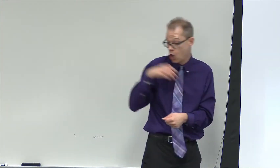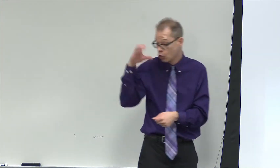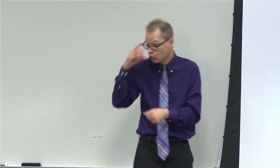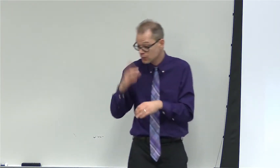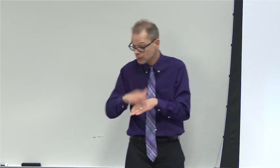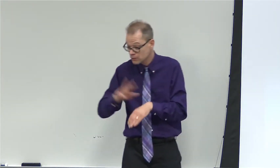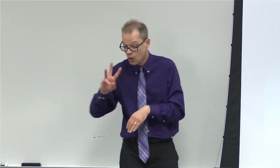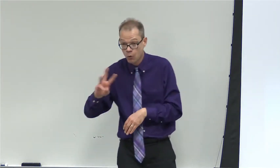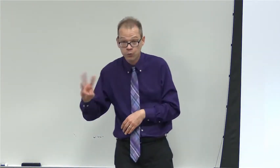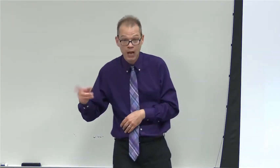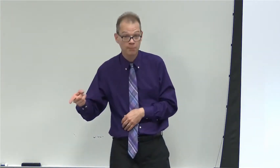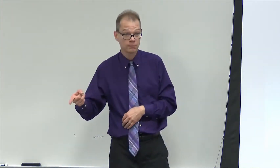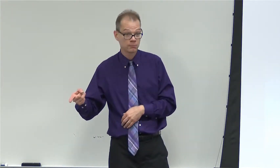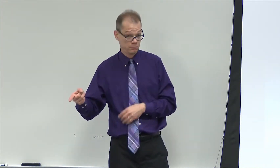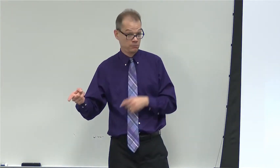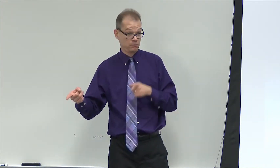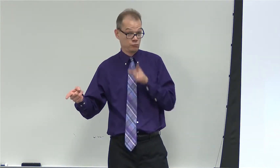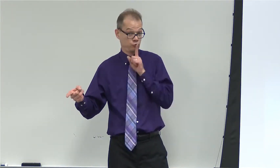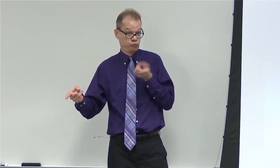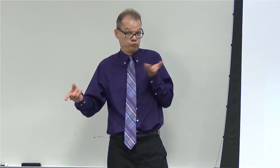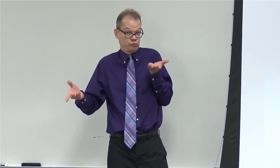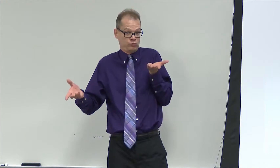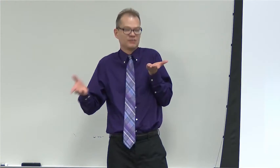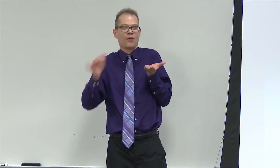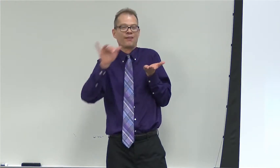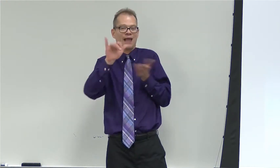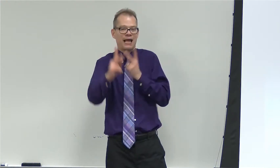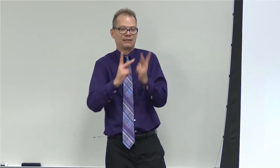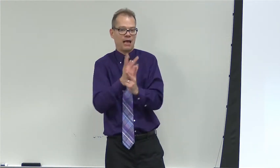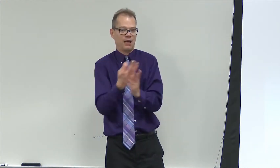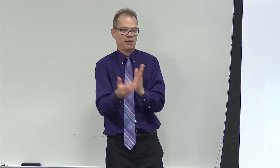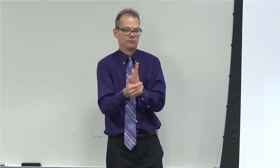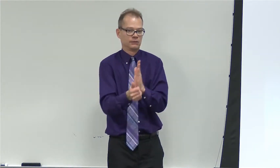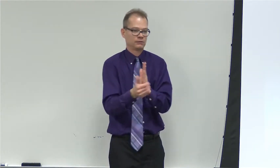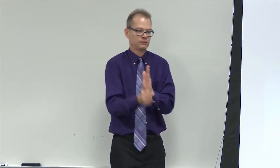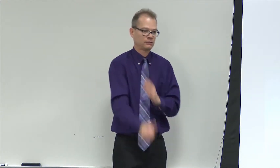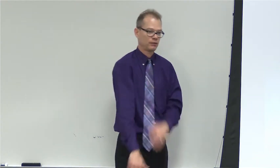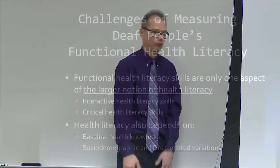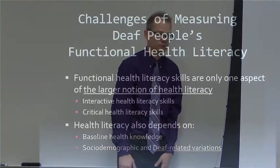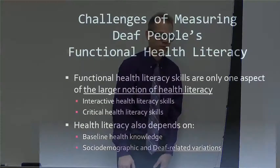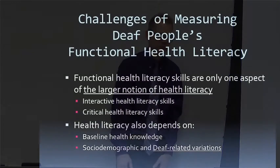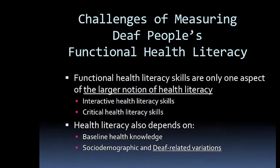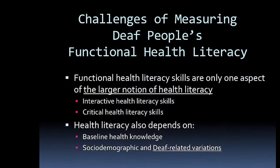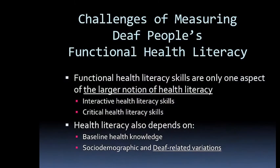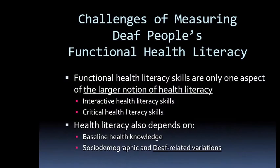Should maybe I check up something on the Internet? That type of skill would be critical health literacy.